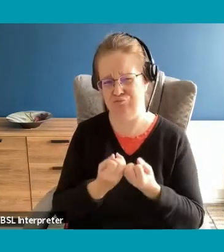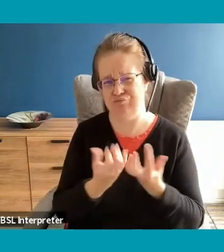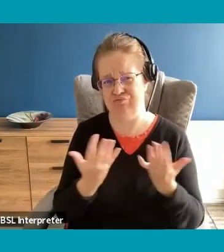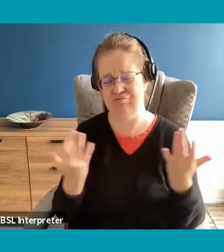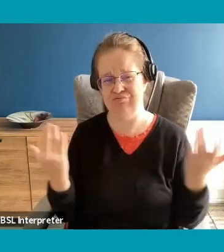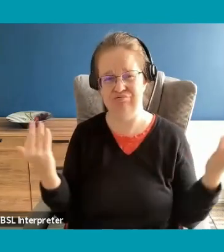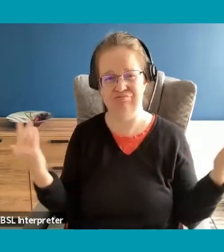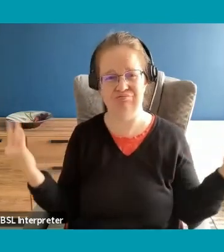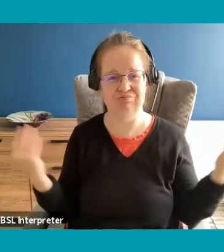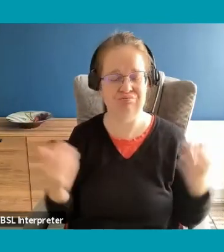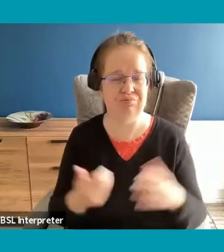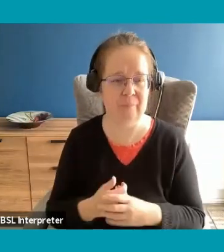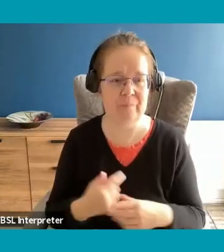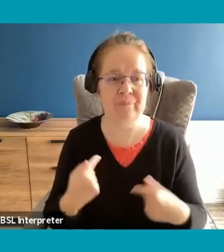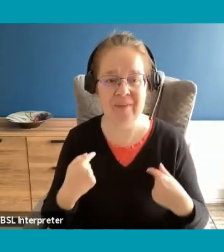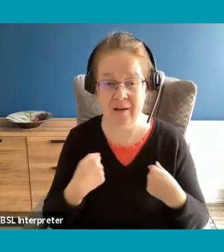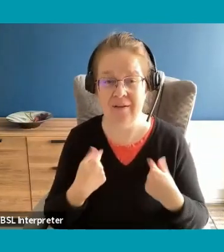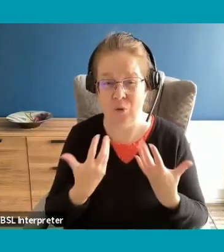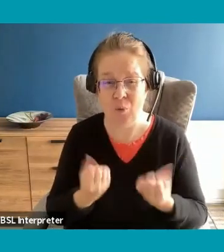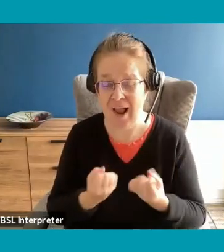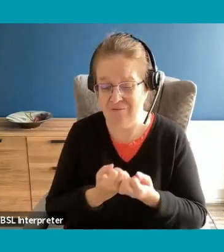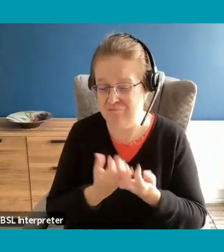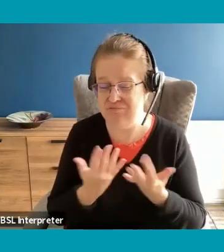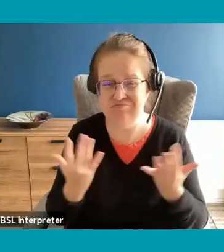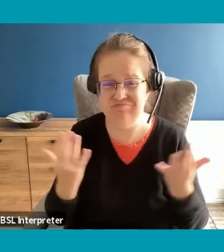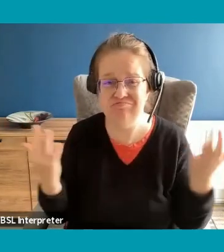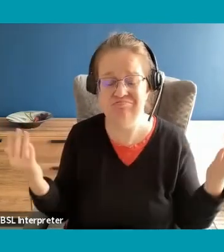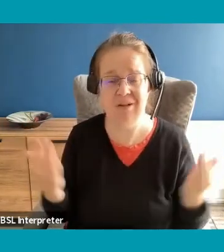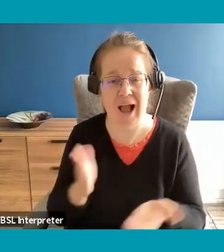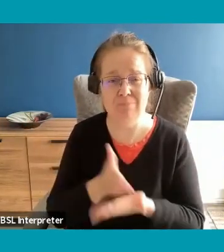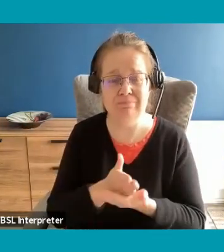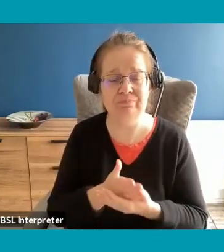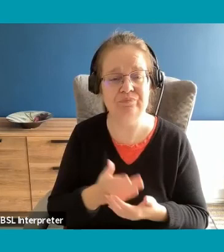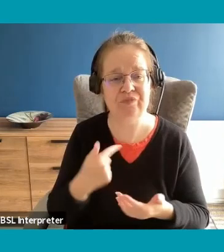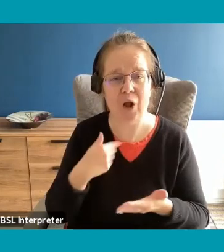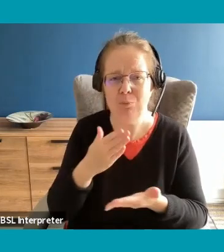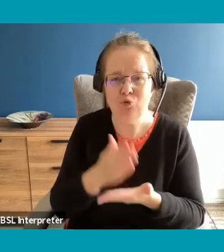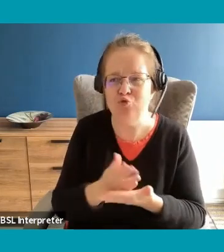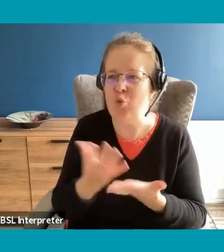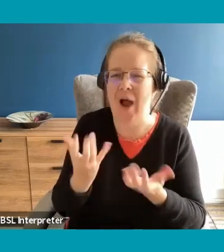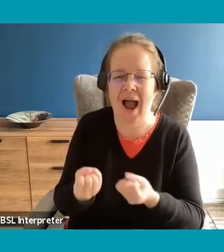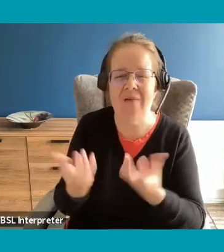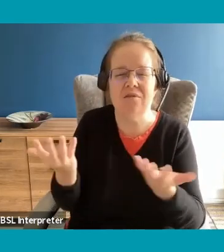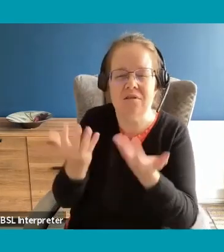we we do have so many opportunities, and so I'm sure that there will be something that interests or